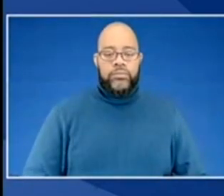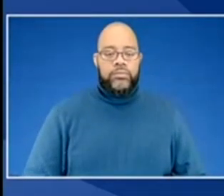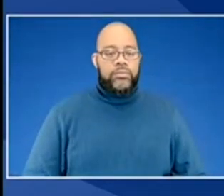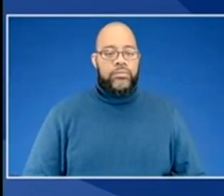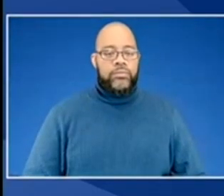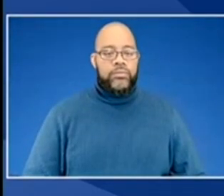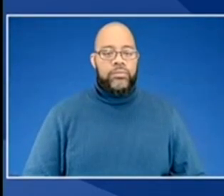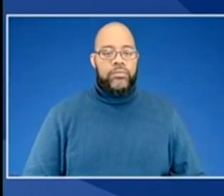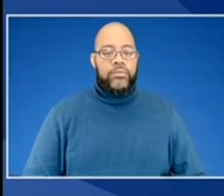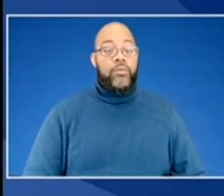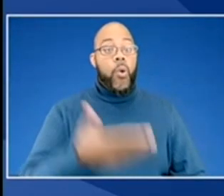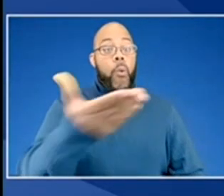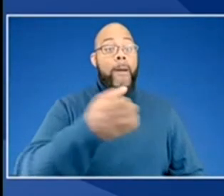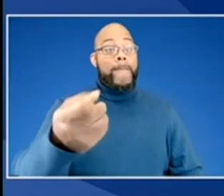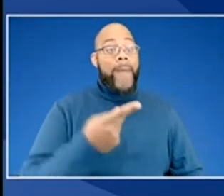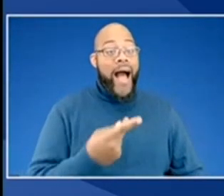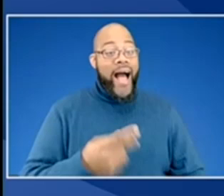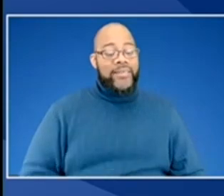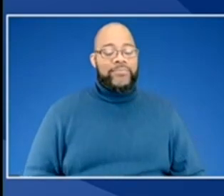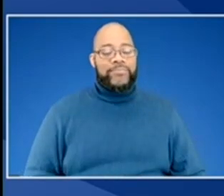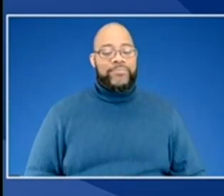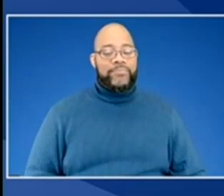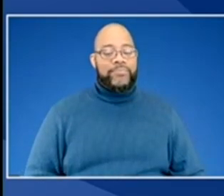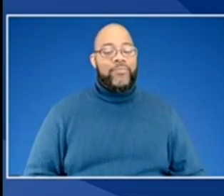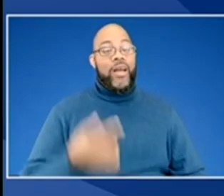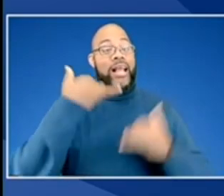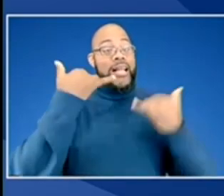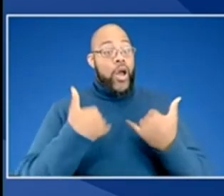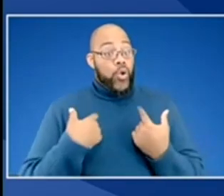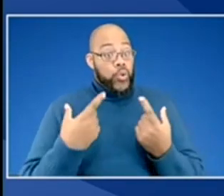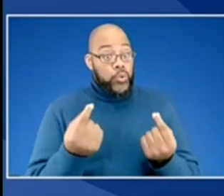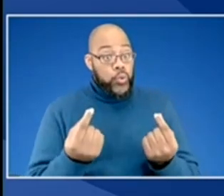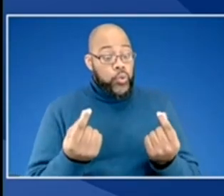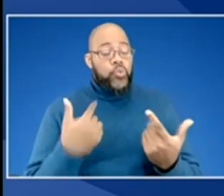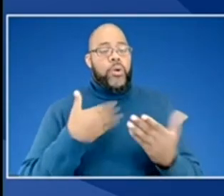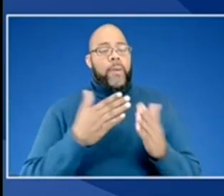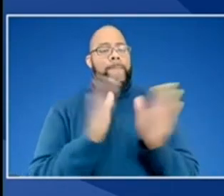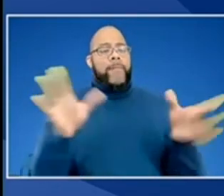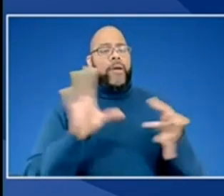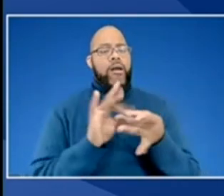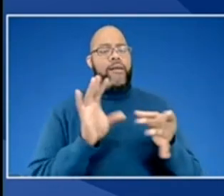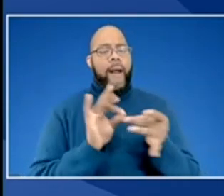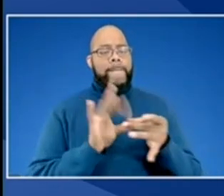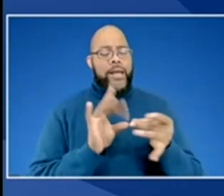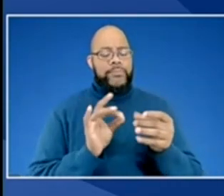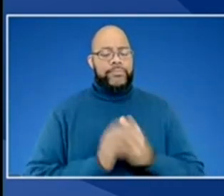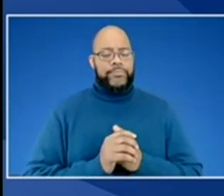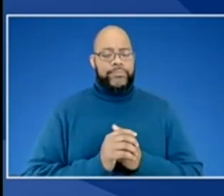Welcome back, folks. We are now at our public comment period, a